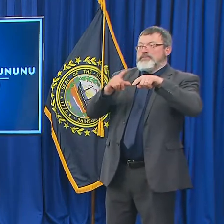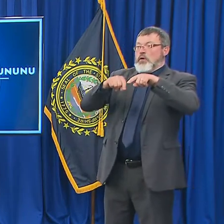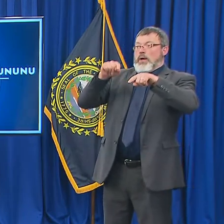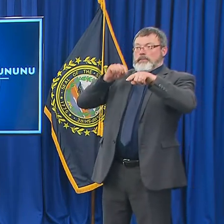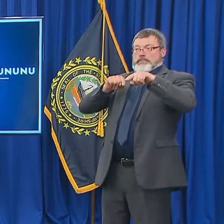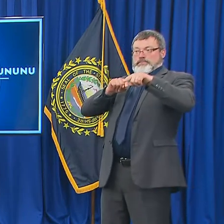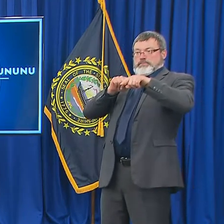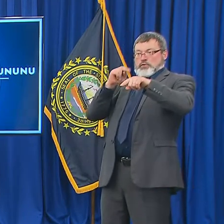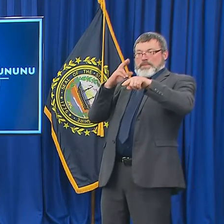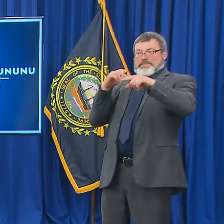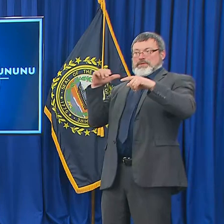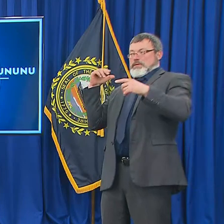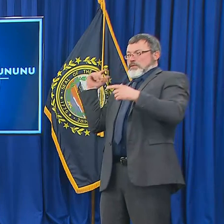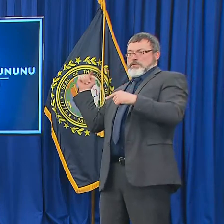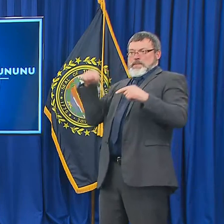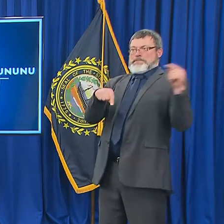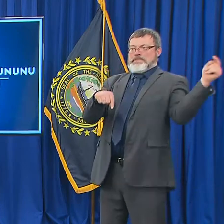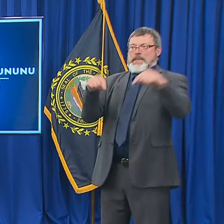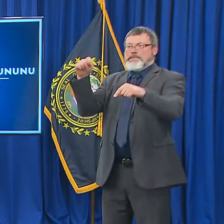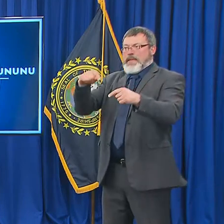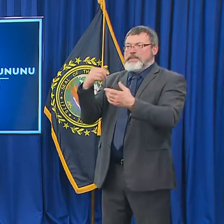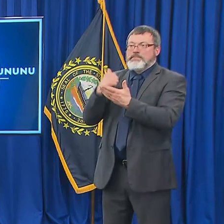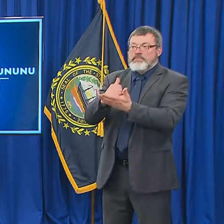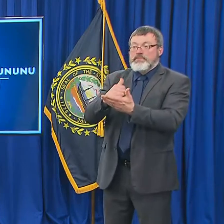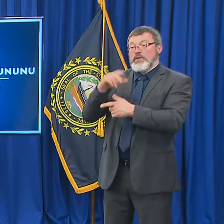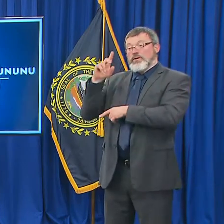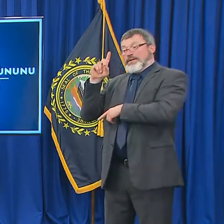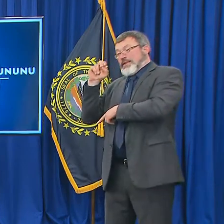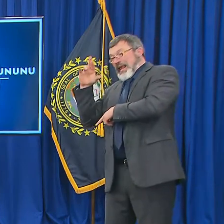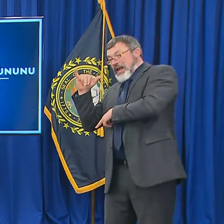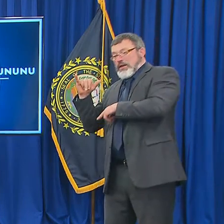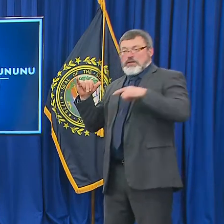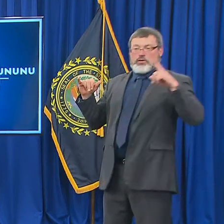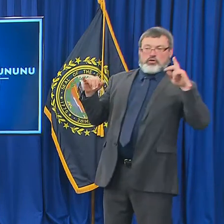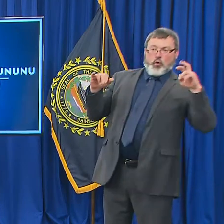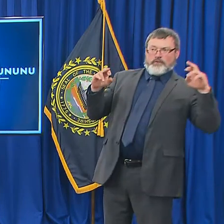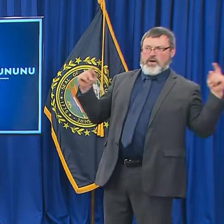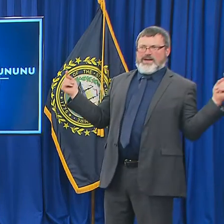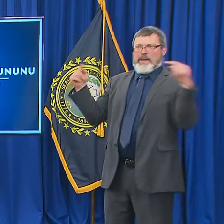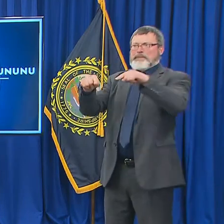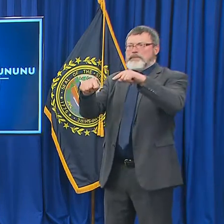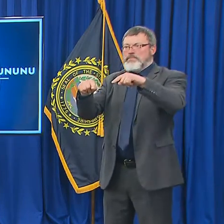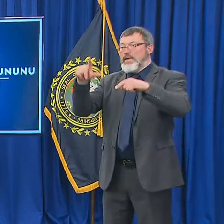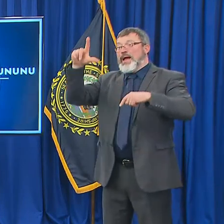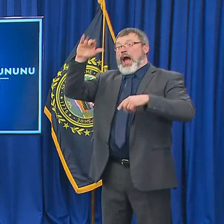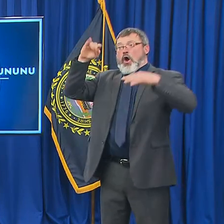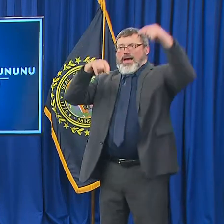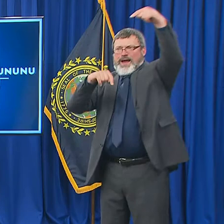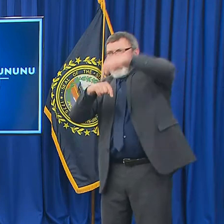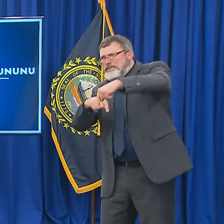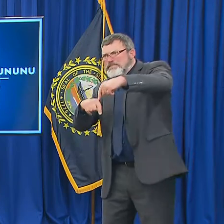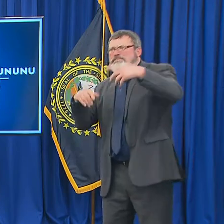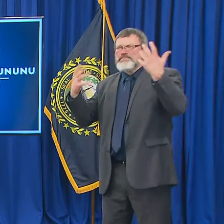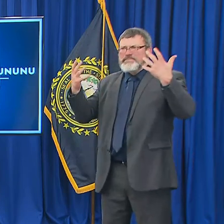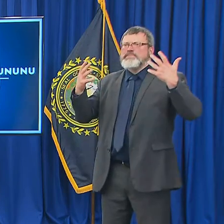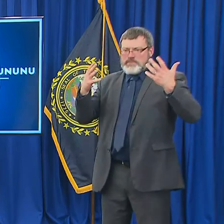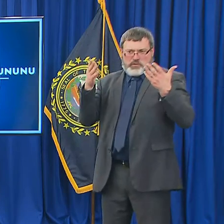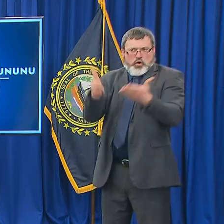I can't believe I outlasted David God blessed incredible. And I couldn't follow him on that housing thing real quick.